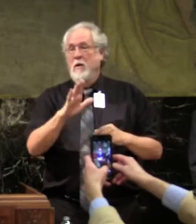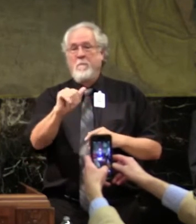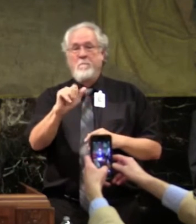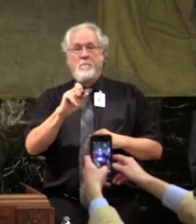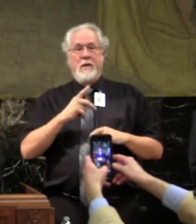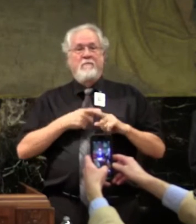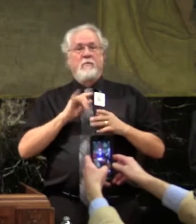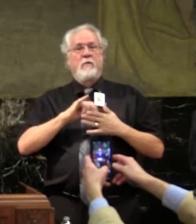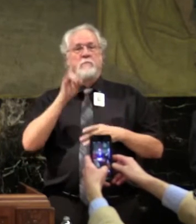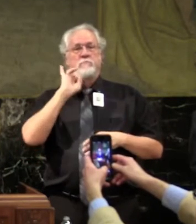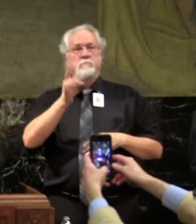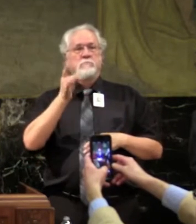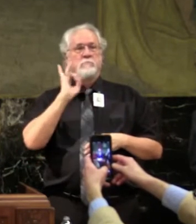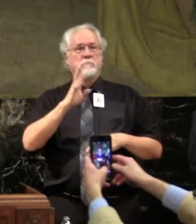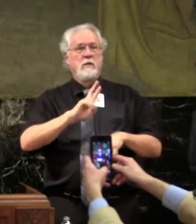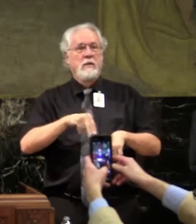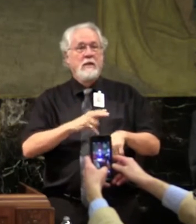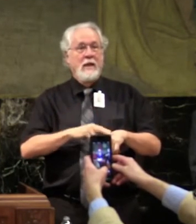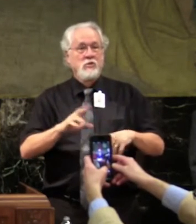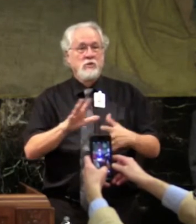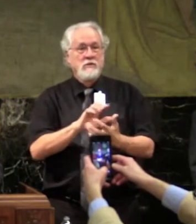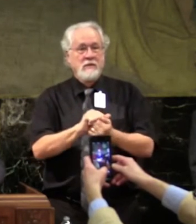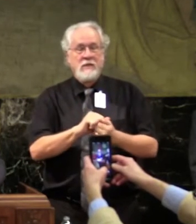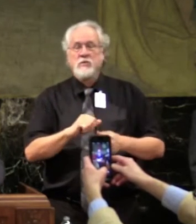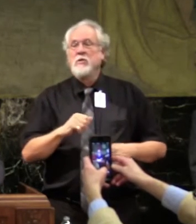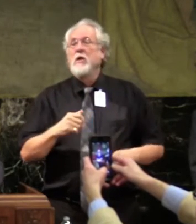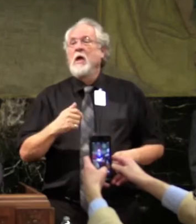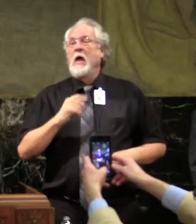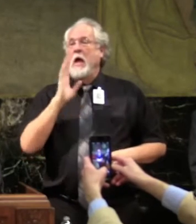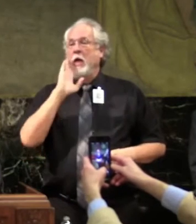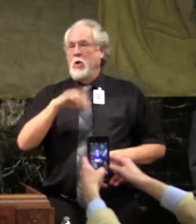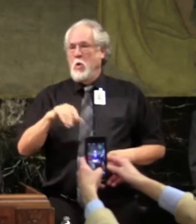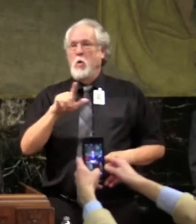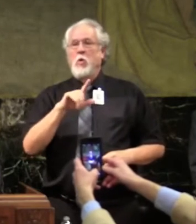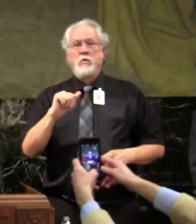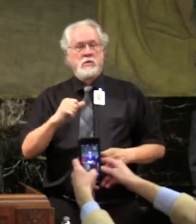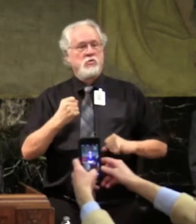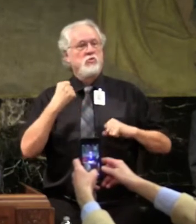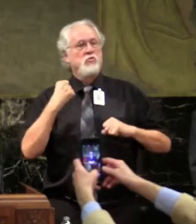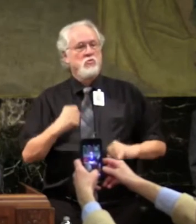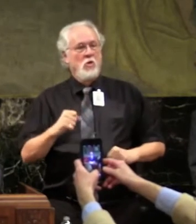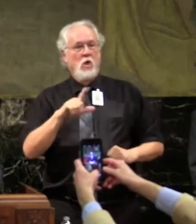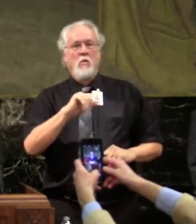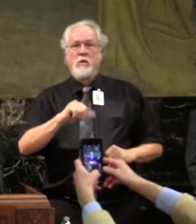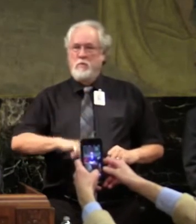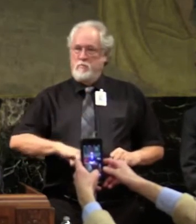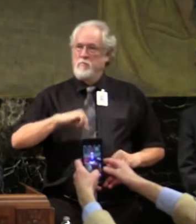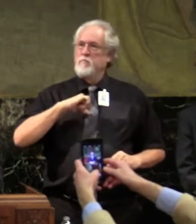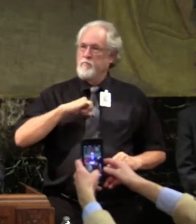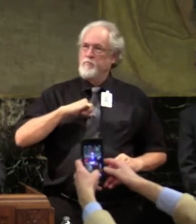national disaster i know that Louisiana strong Louisiana's proud Louisiana is